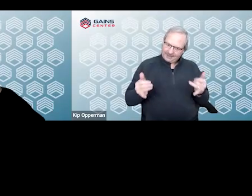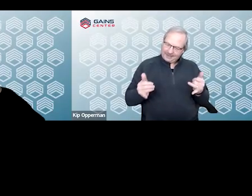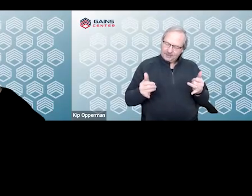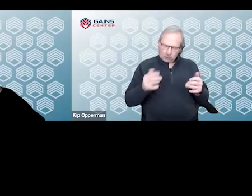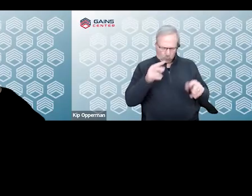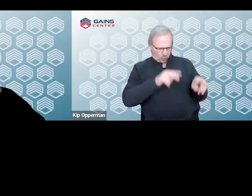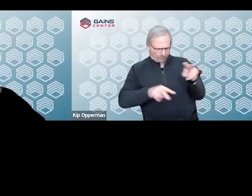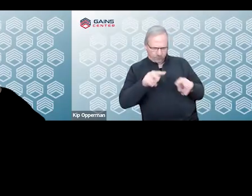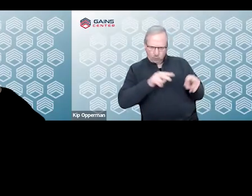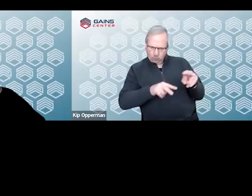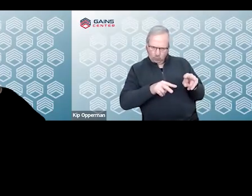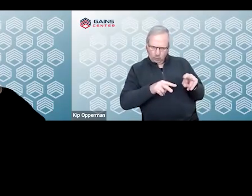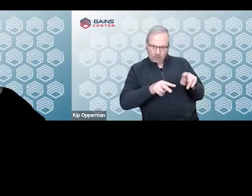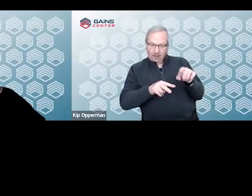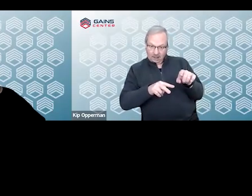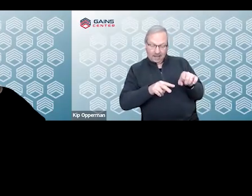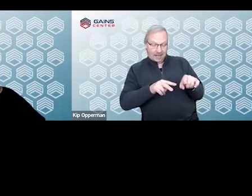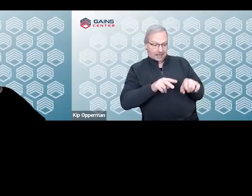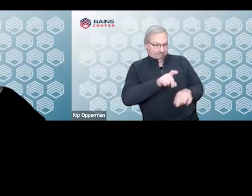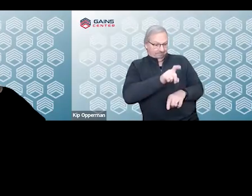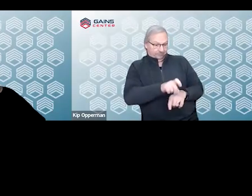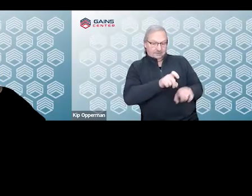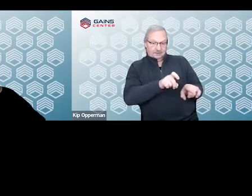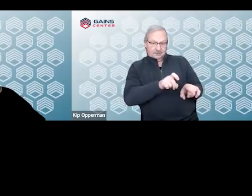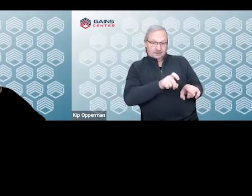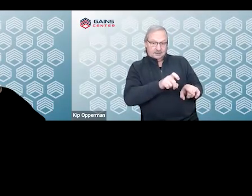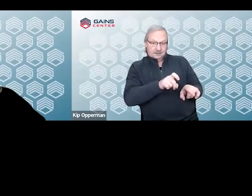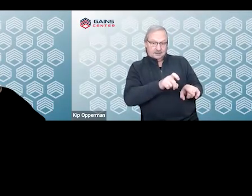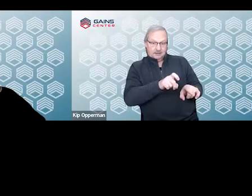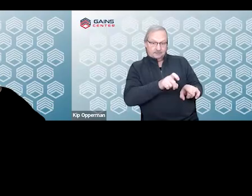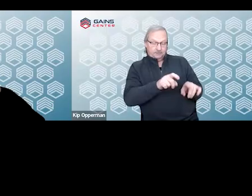just click on the more icon at the bottom of your screen.